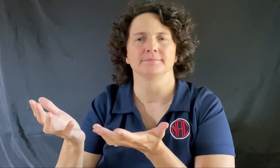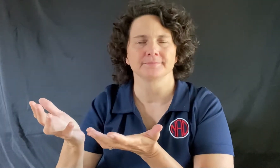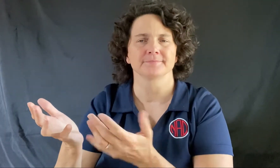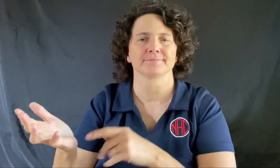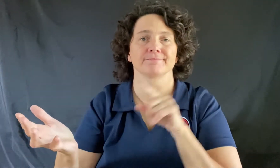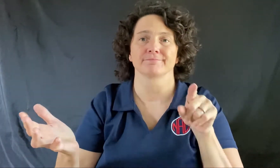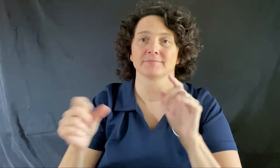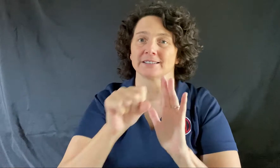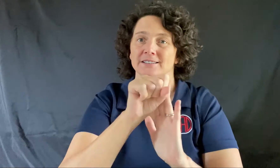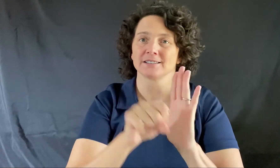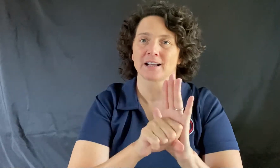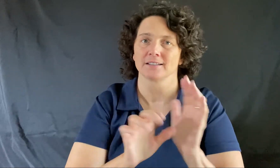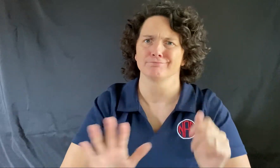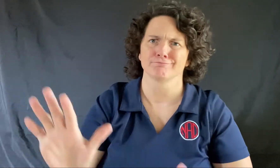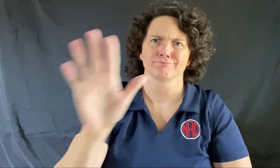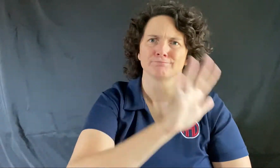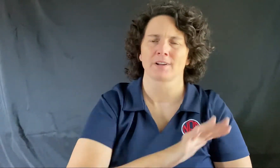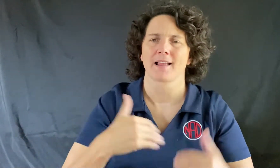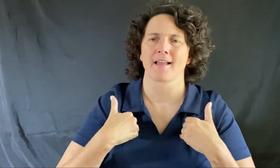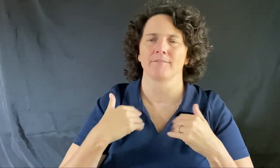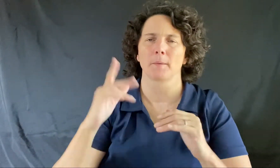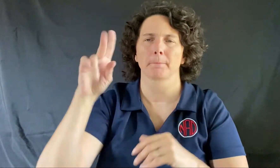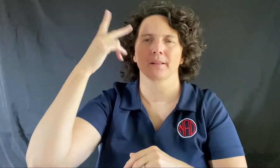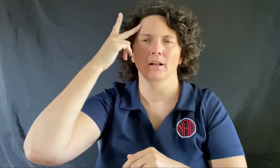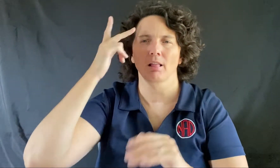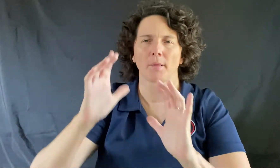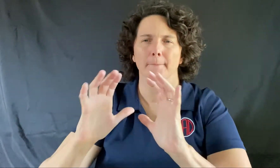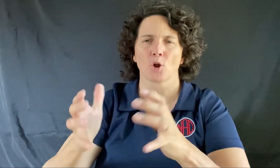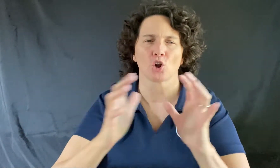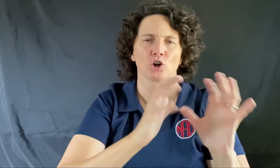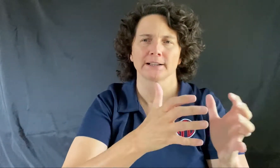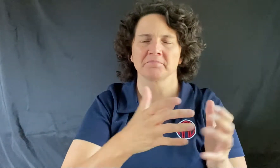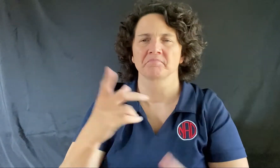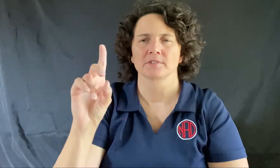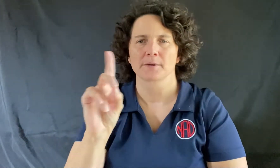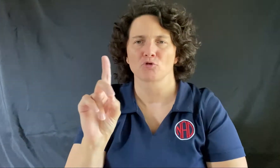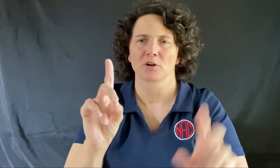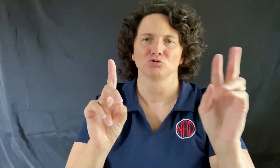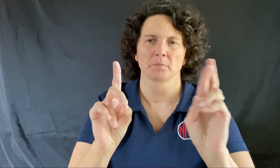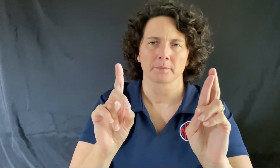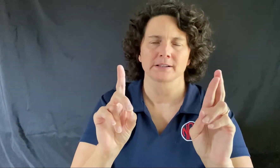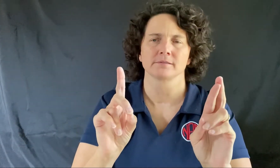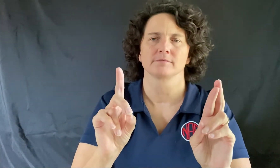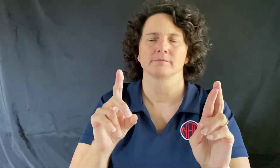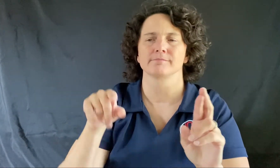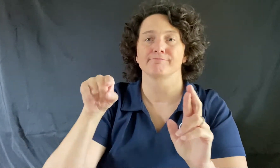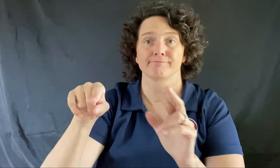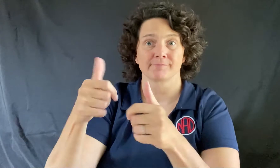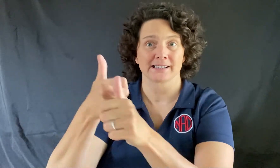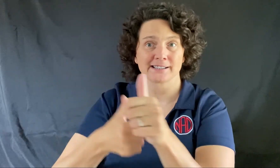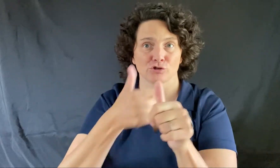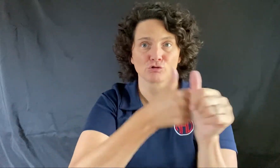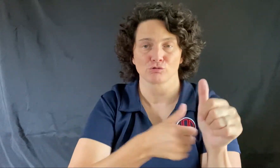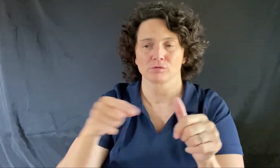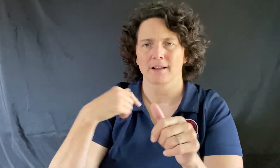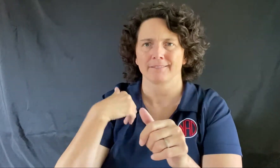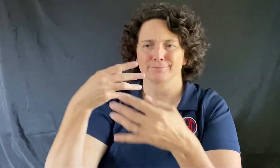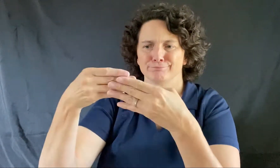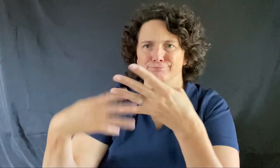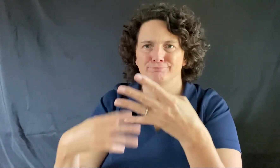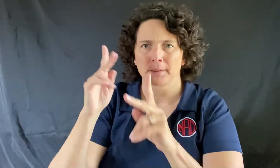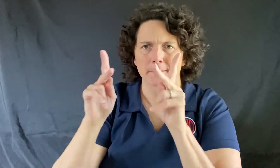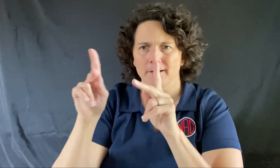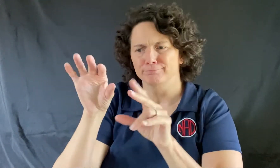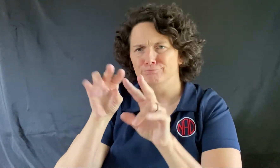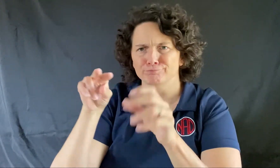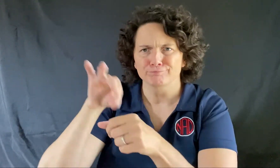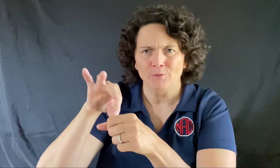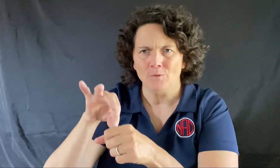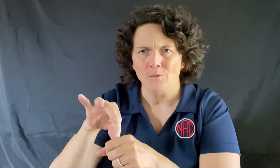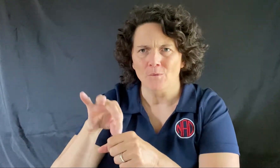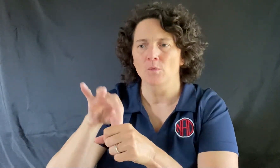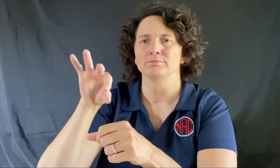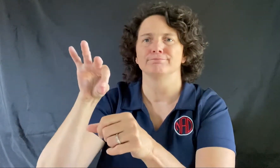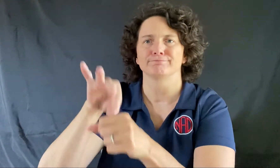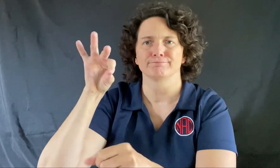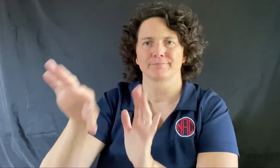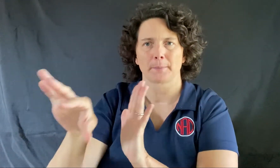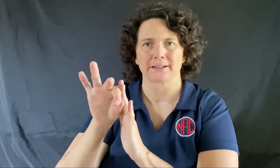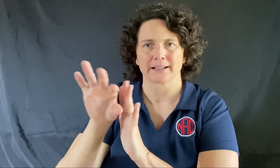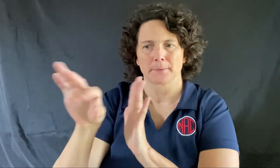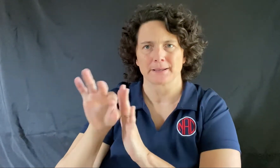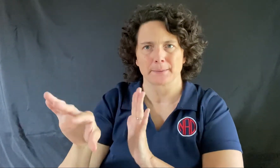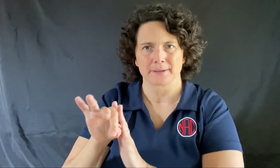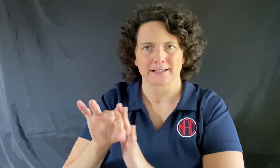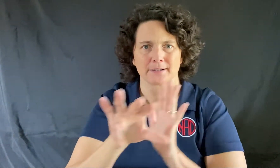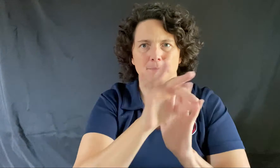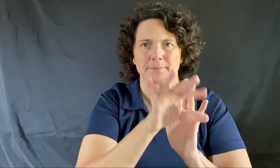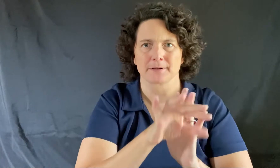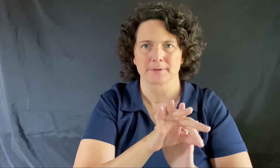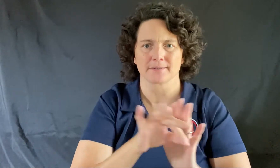Each state’s political party has a slate (group) of electors that they choose before the election,